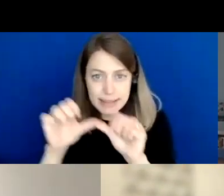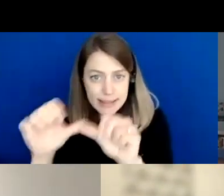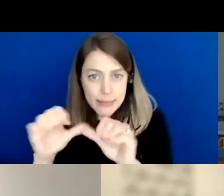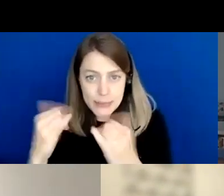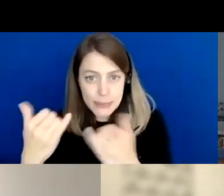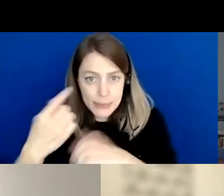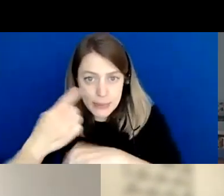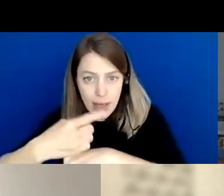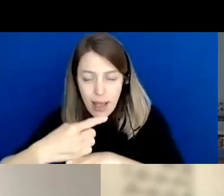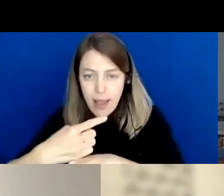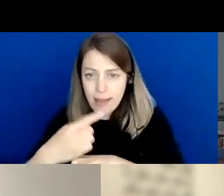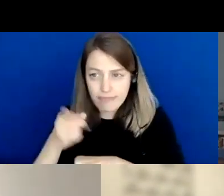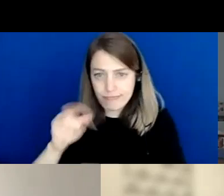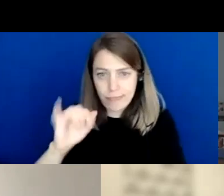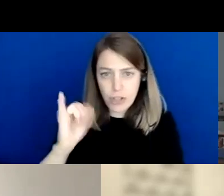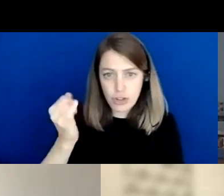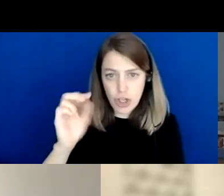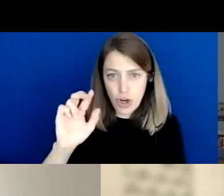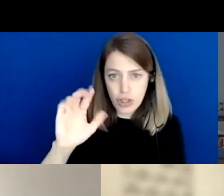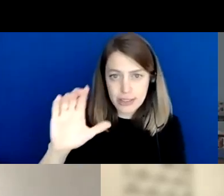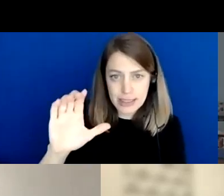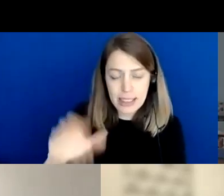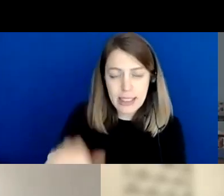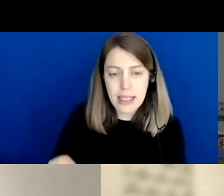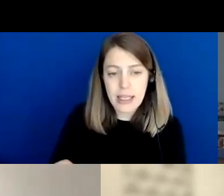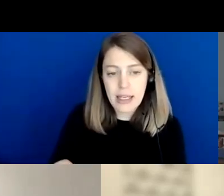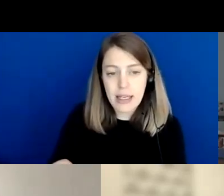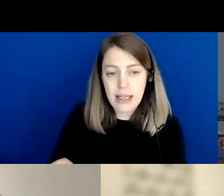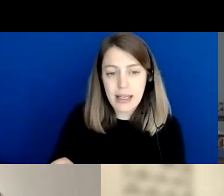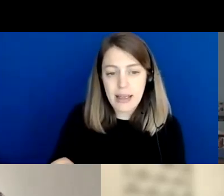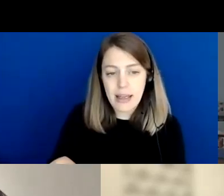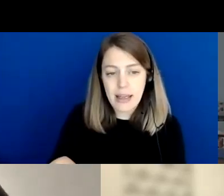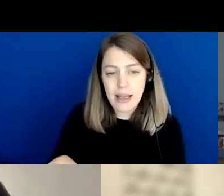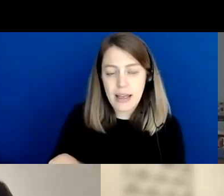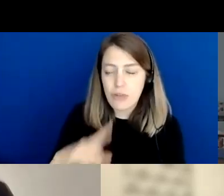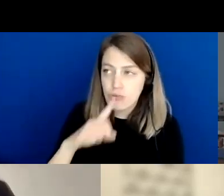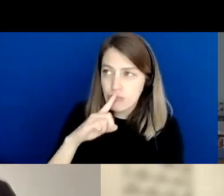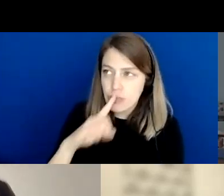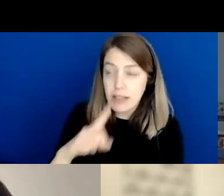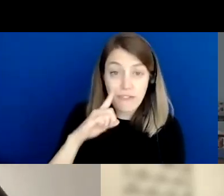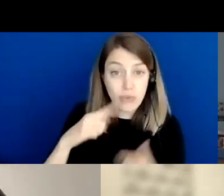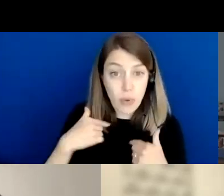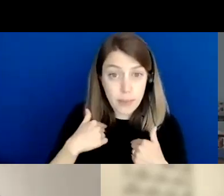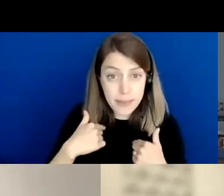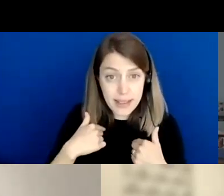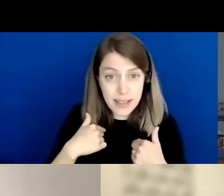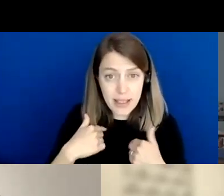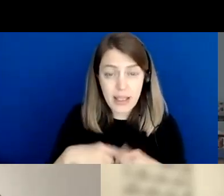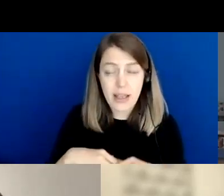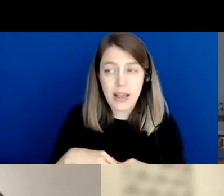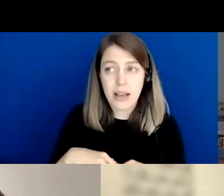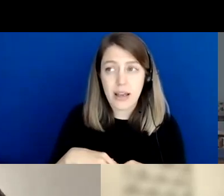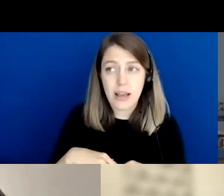JRC really to me is reflective, has always been reflective,